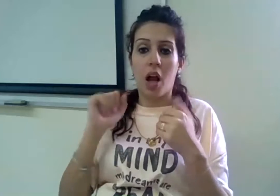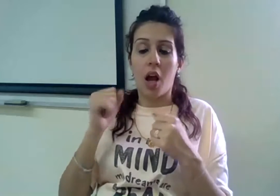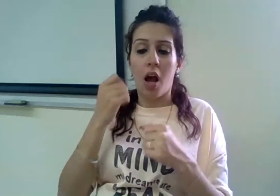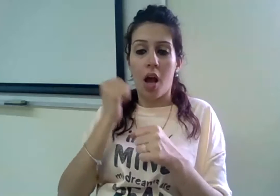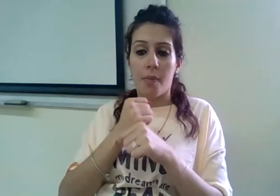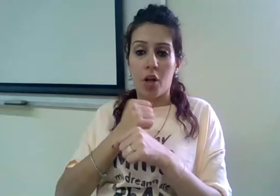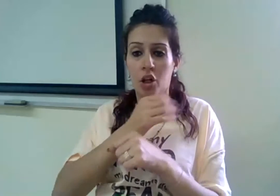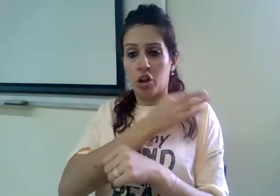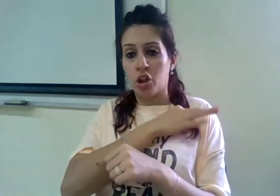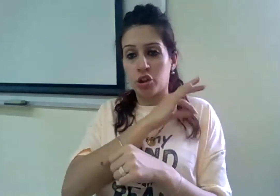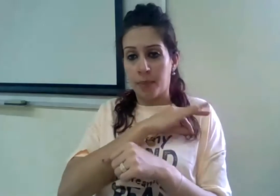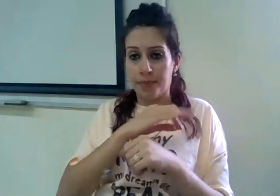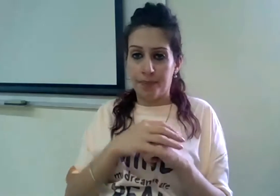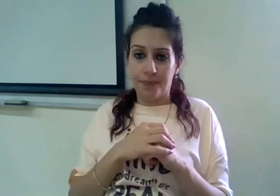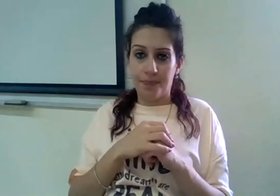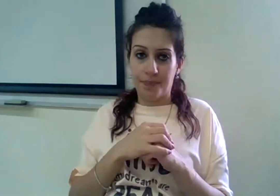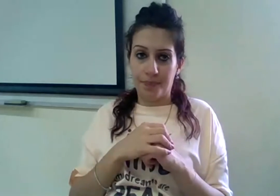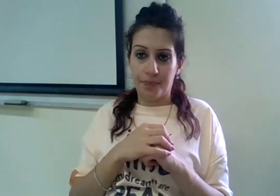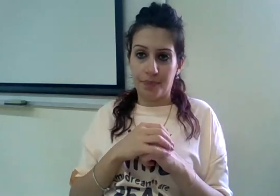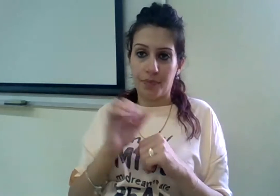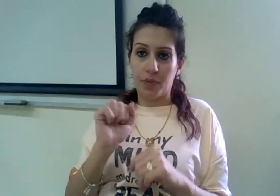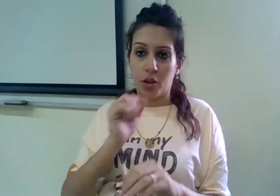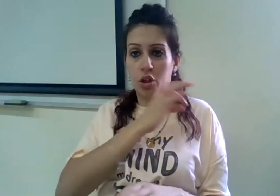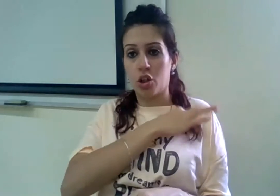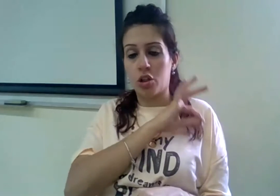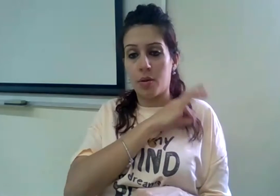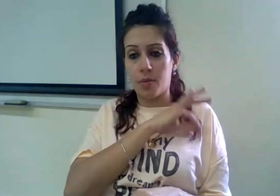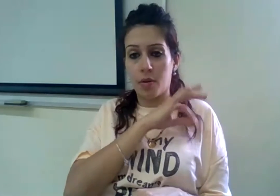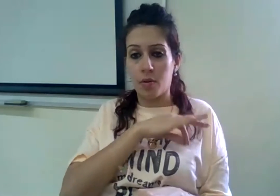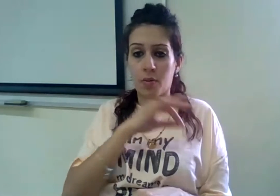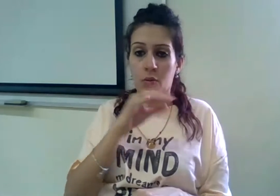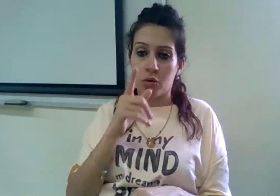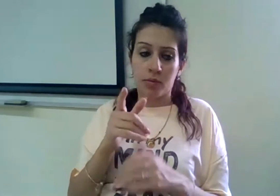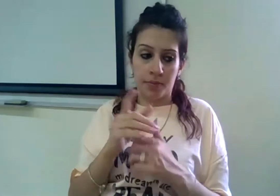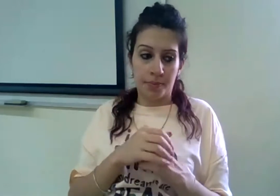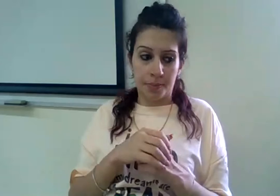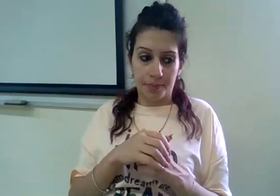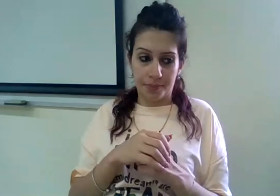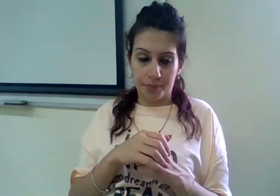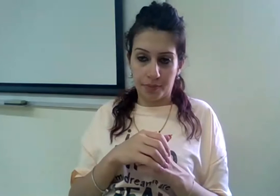one of the parents comments was that she said, I don't know my son anymore.